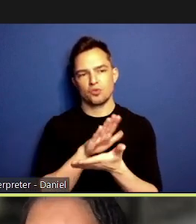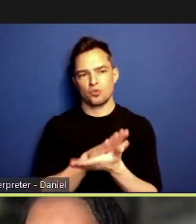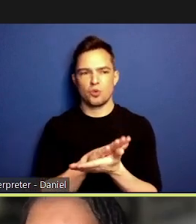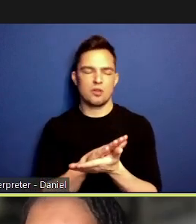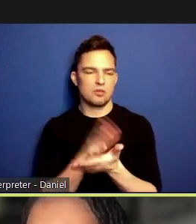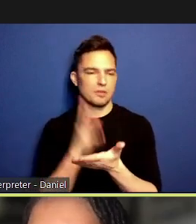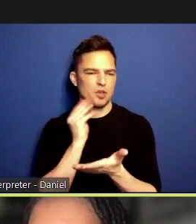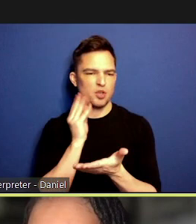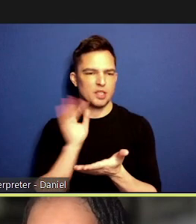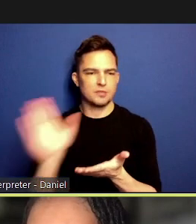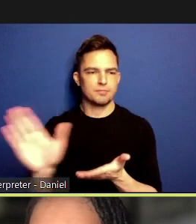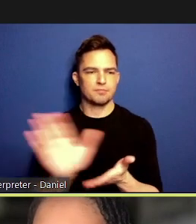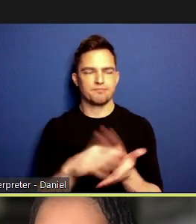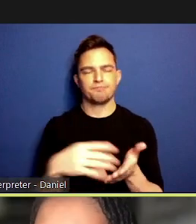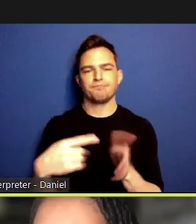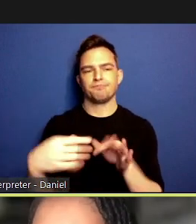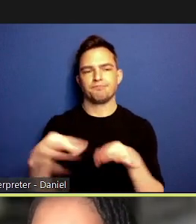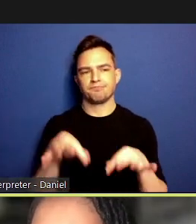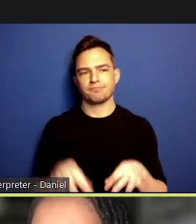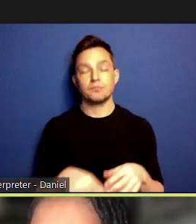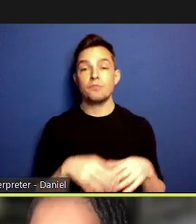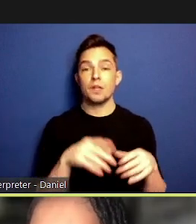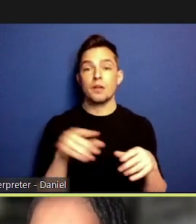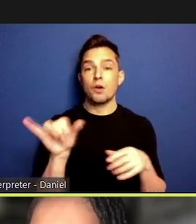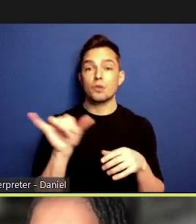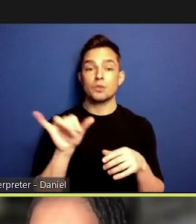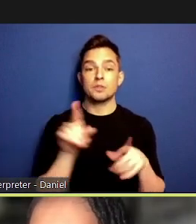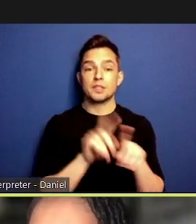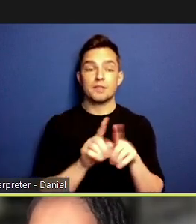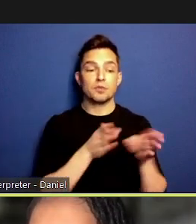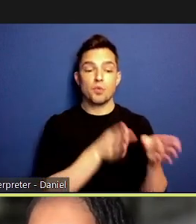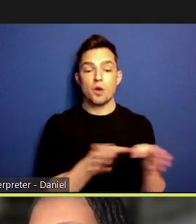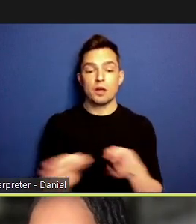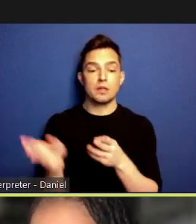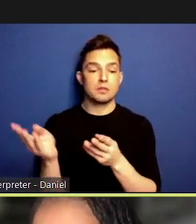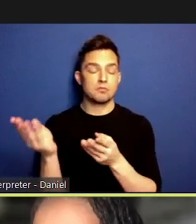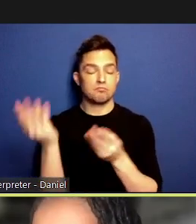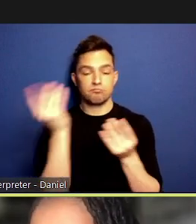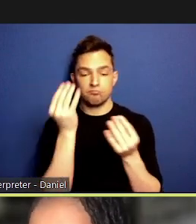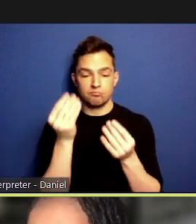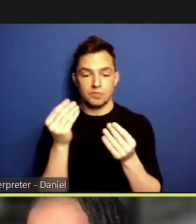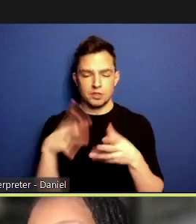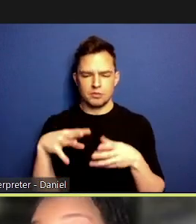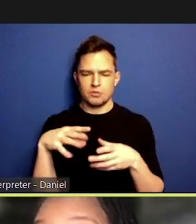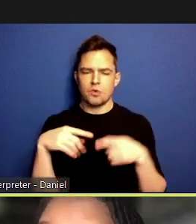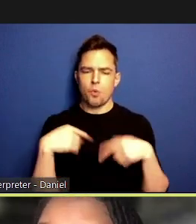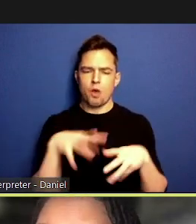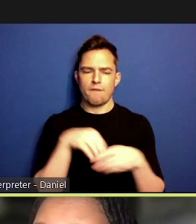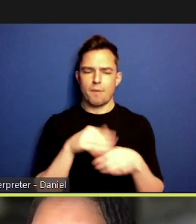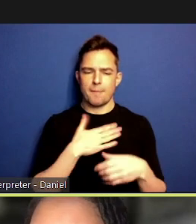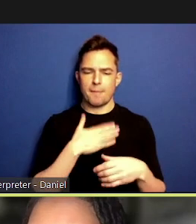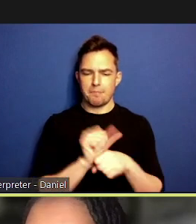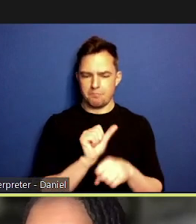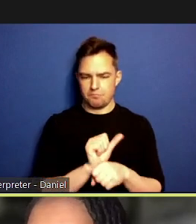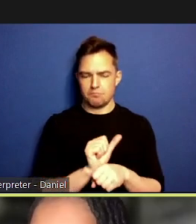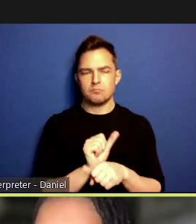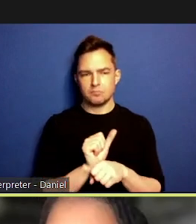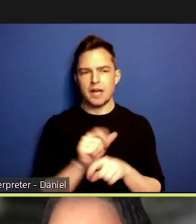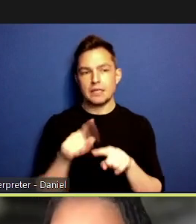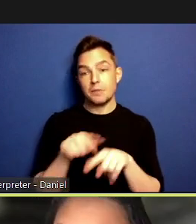also think about the ways in which, you know, in my work I rely on the voices of black students